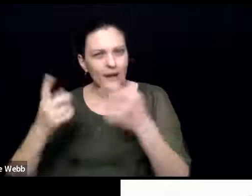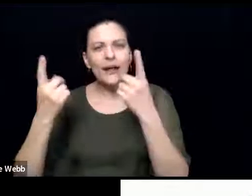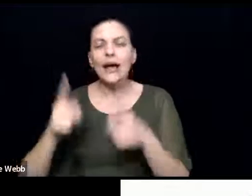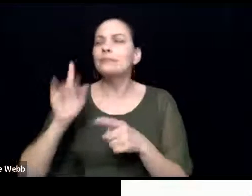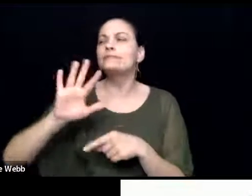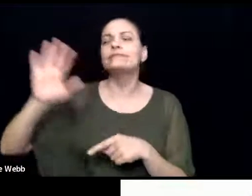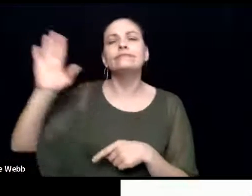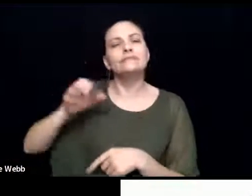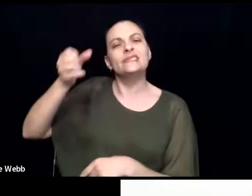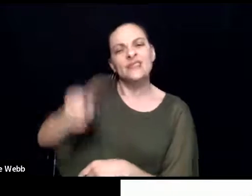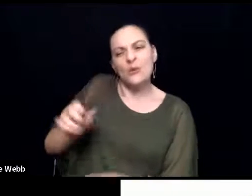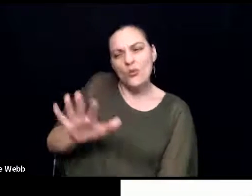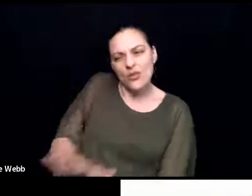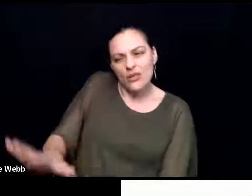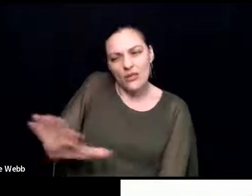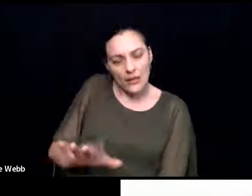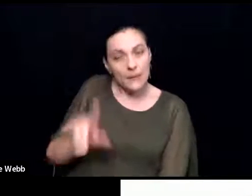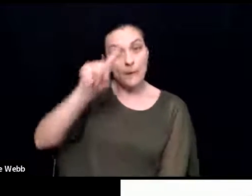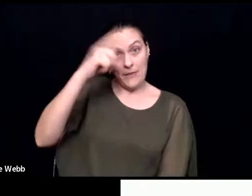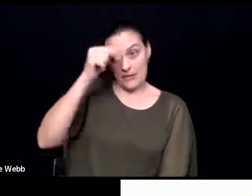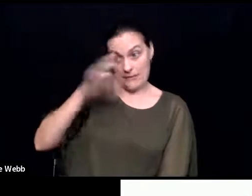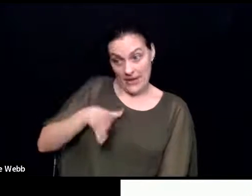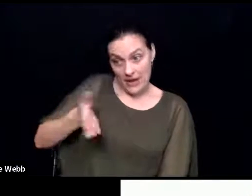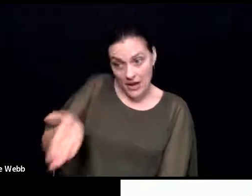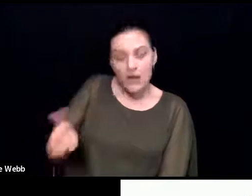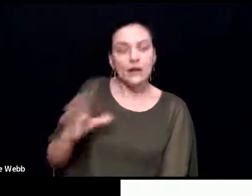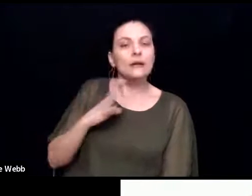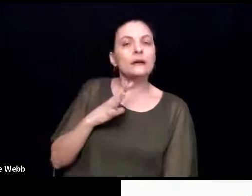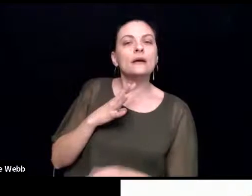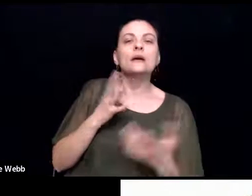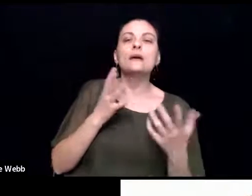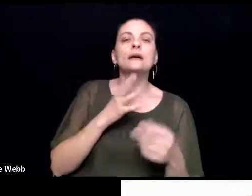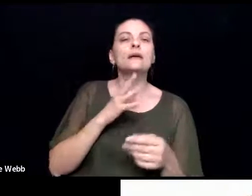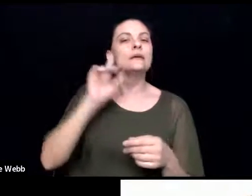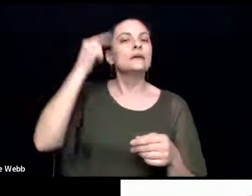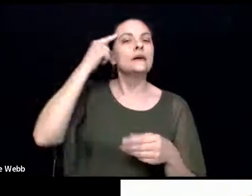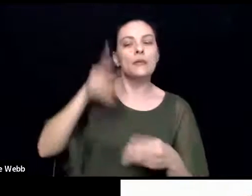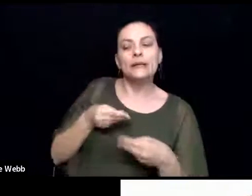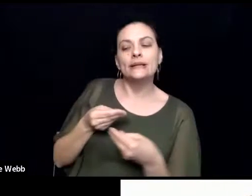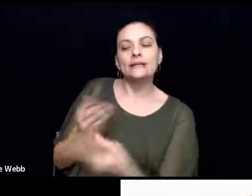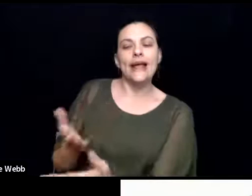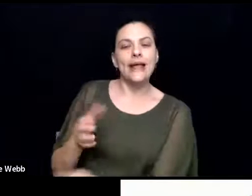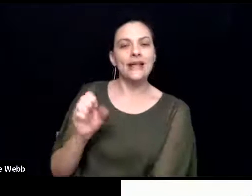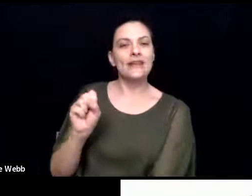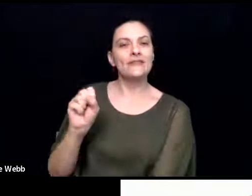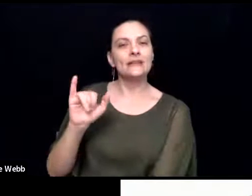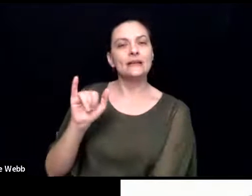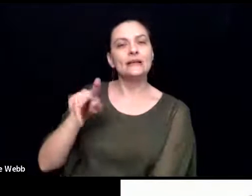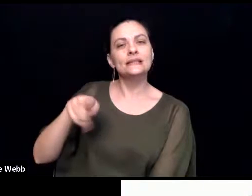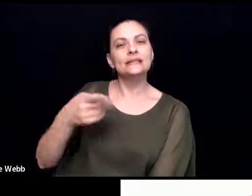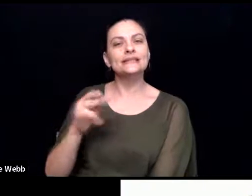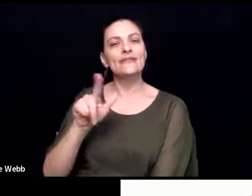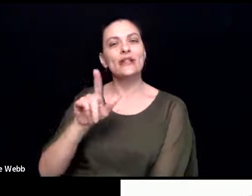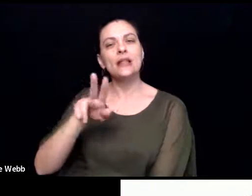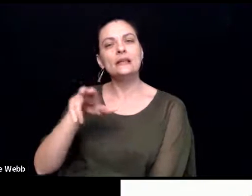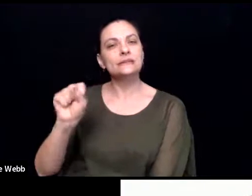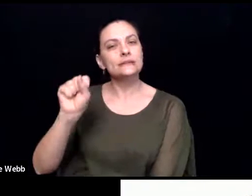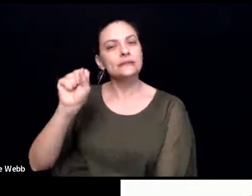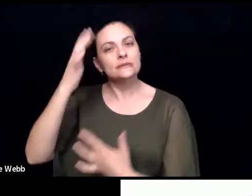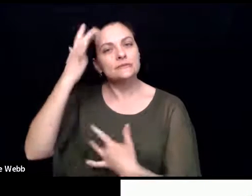until they died. It was a scandal because once they had penicillin as a treatment, they didn't